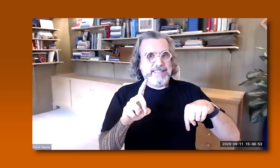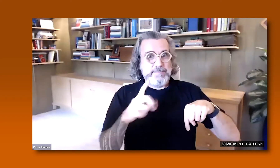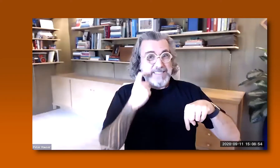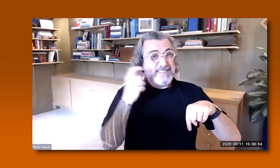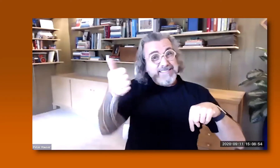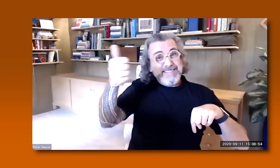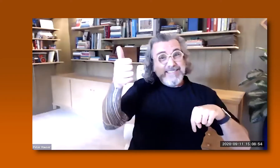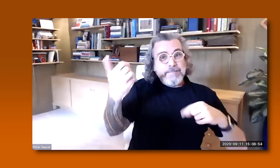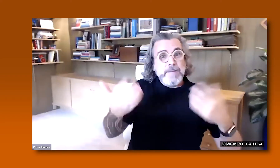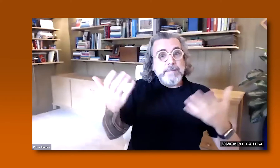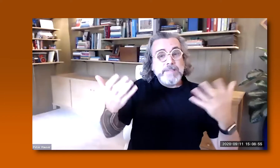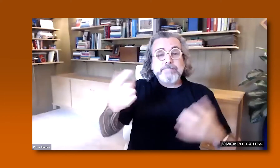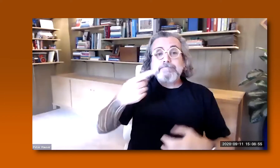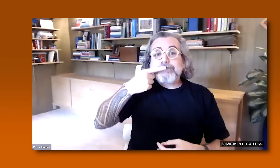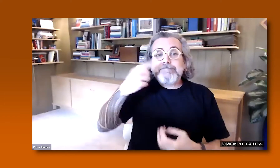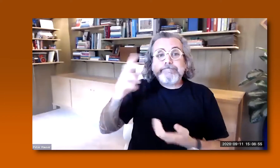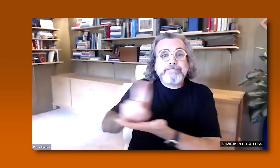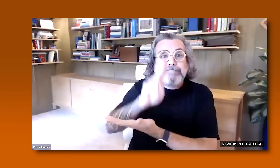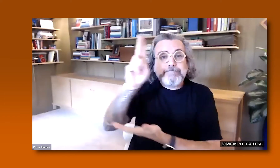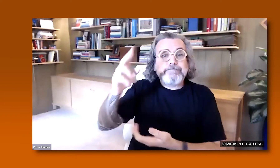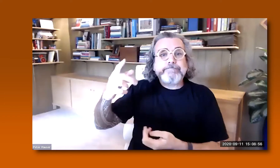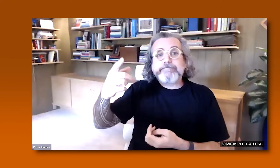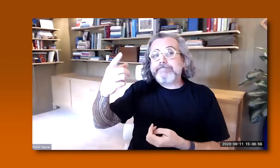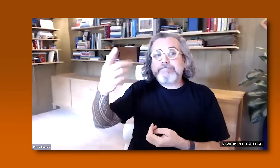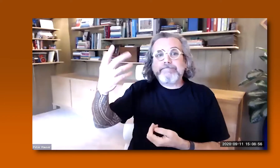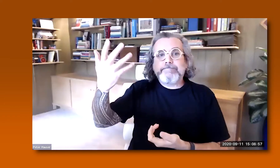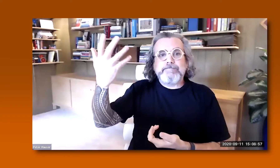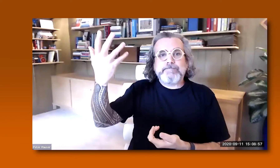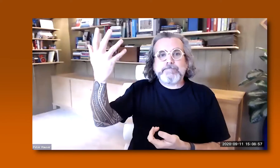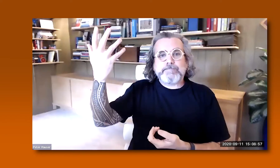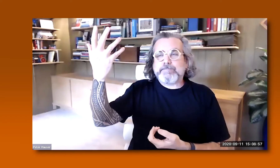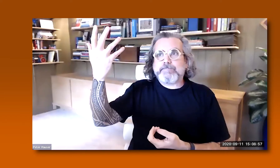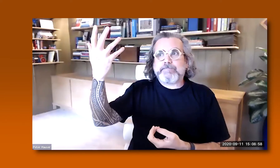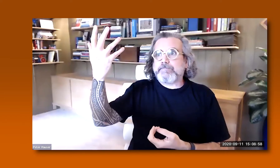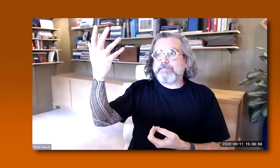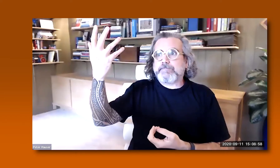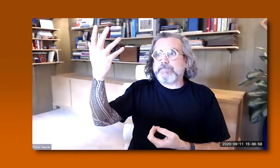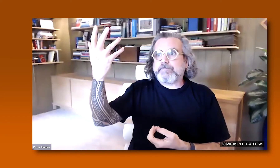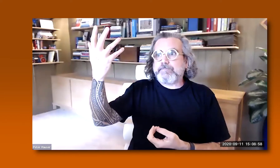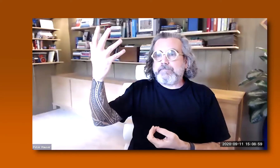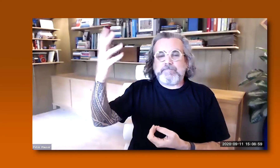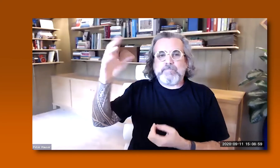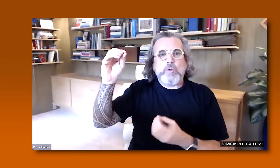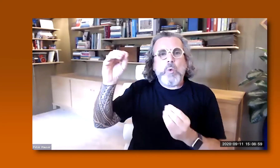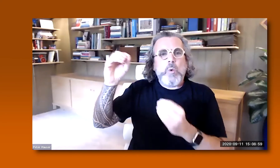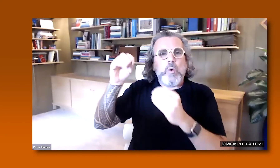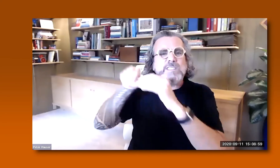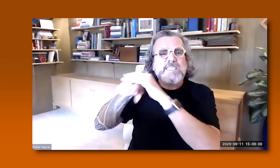because we were looking at hearing universities,